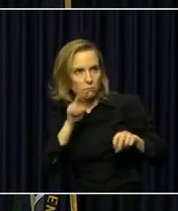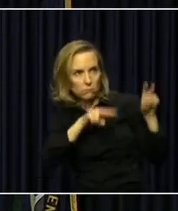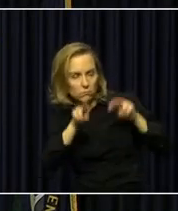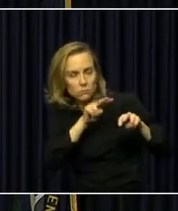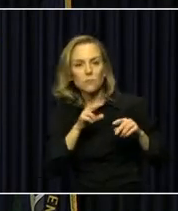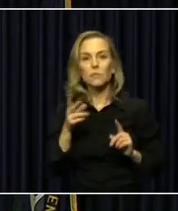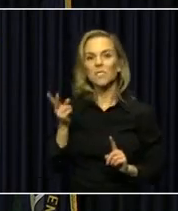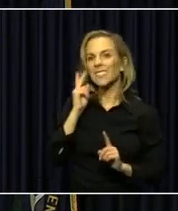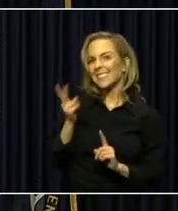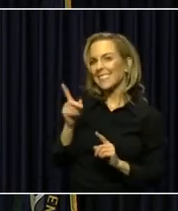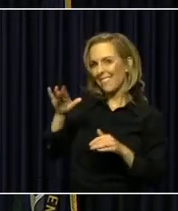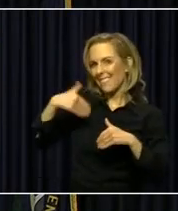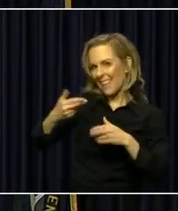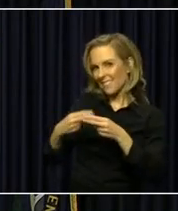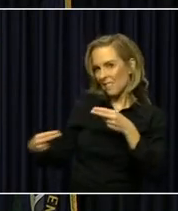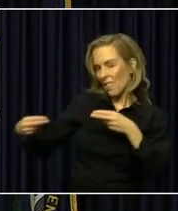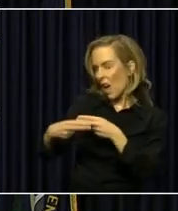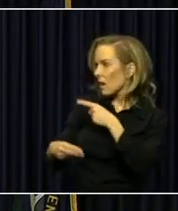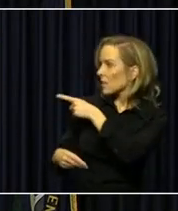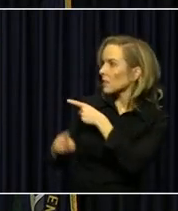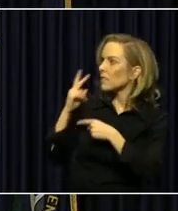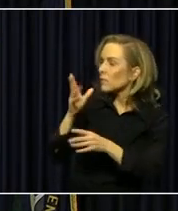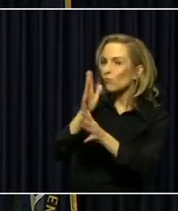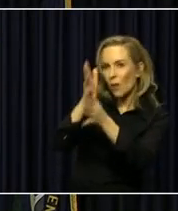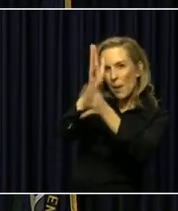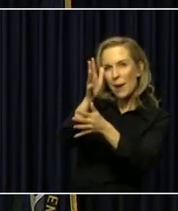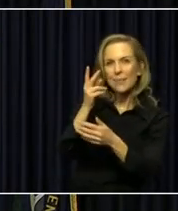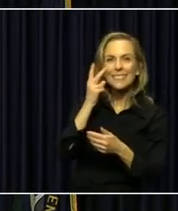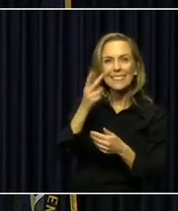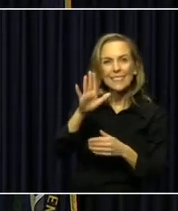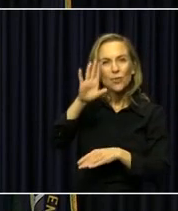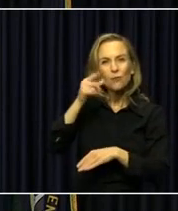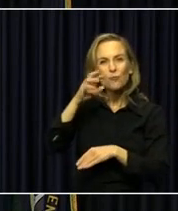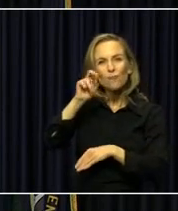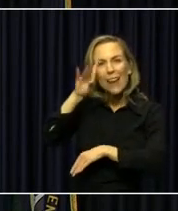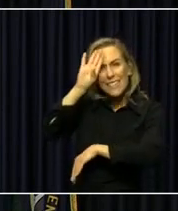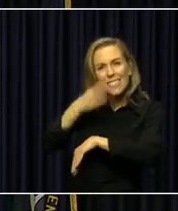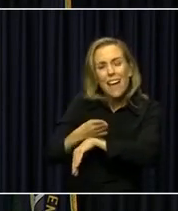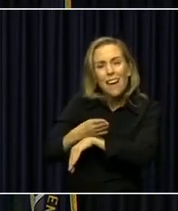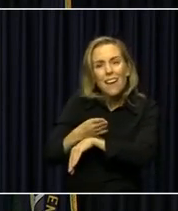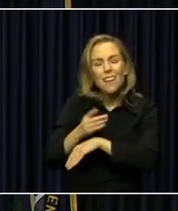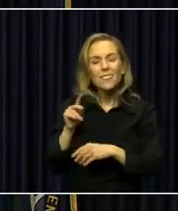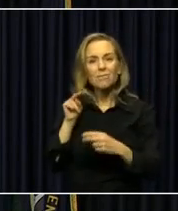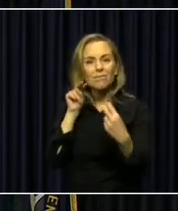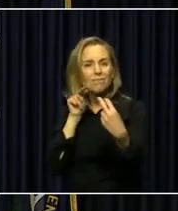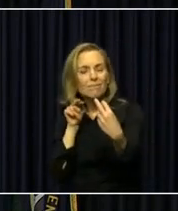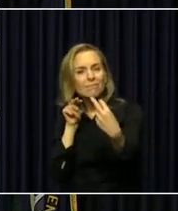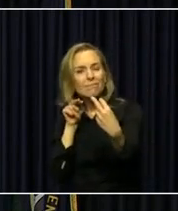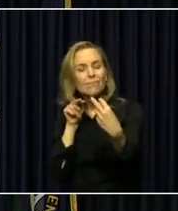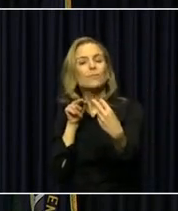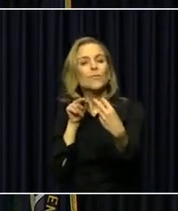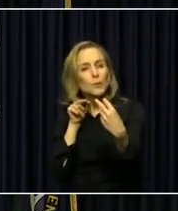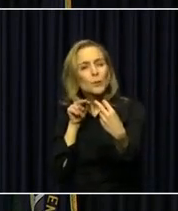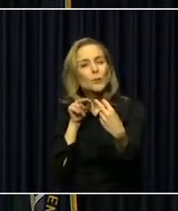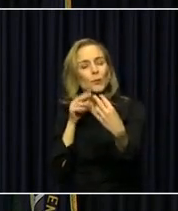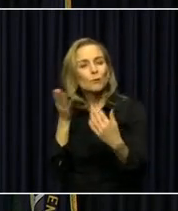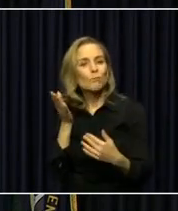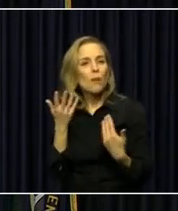ANDY WE'RE GOING TO NEED TO LIGHT OUR HOMES UP GREEN TOMORROW, RING OUR BELLS